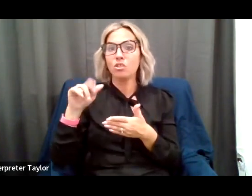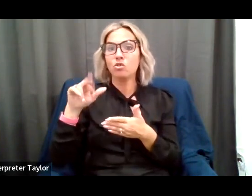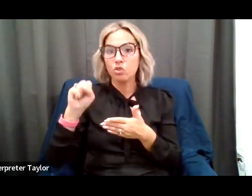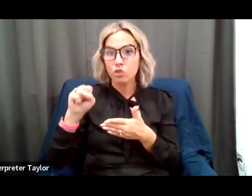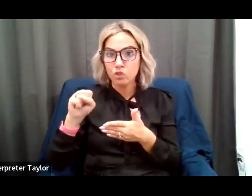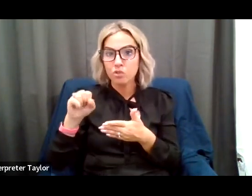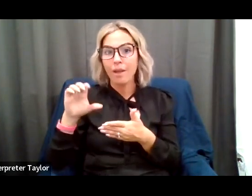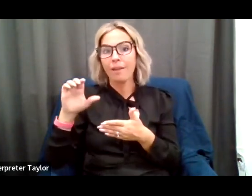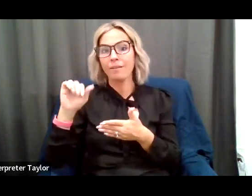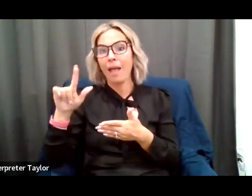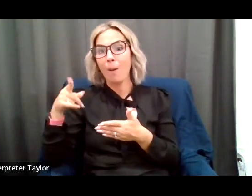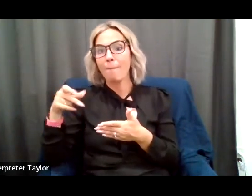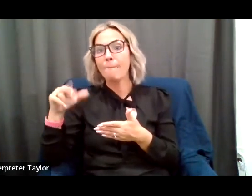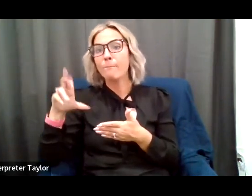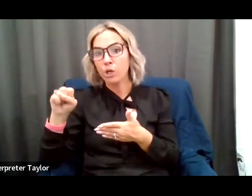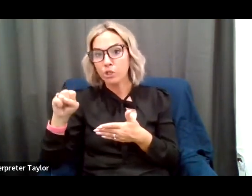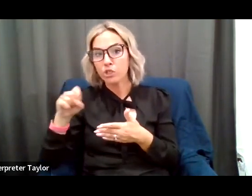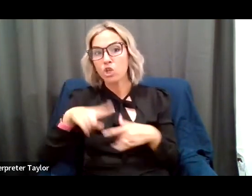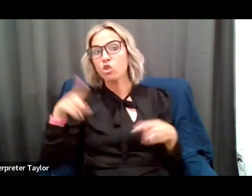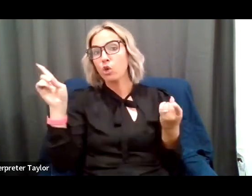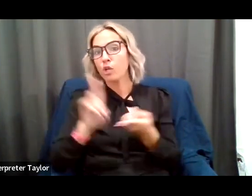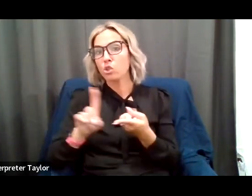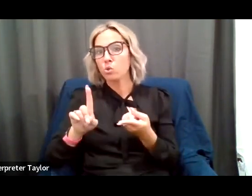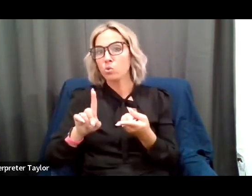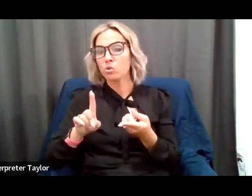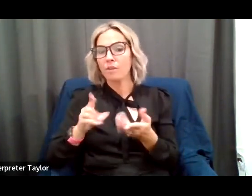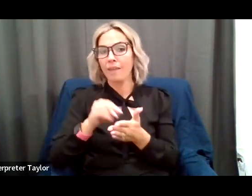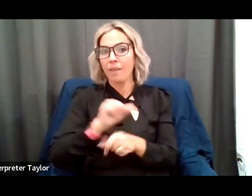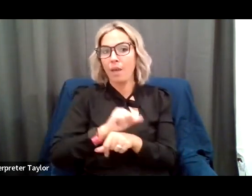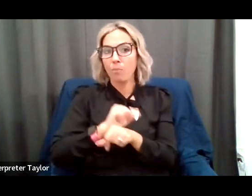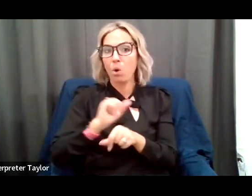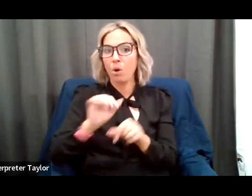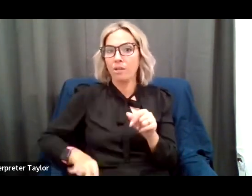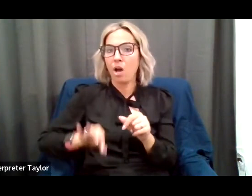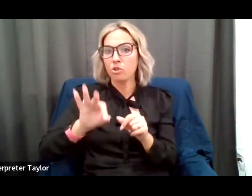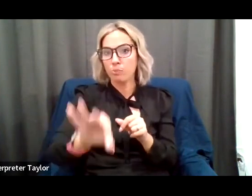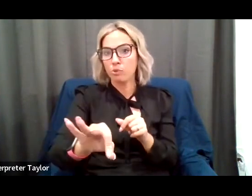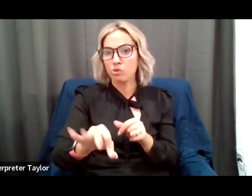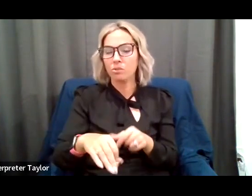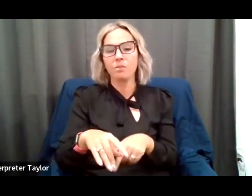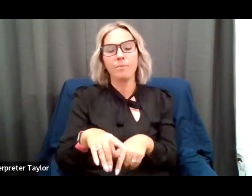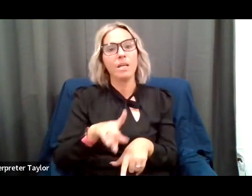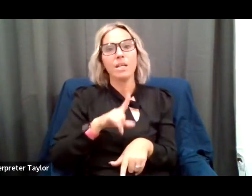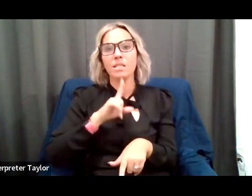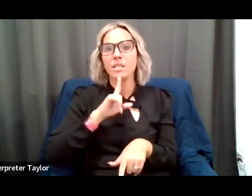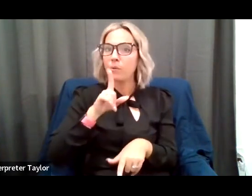reduce those contributions because those really, uh, push out your operational costs,